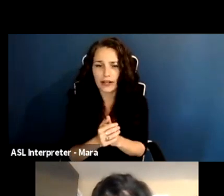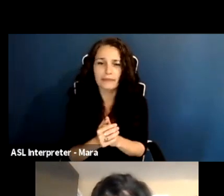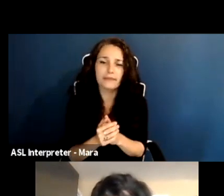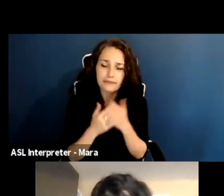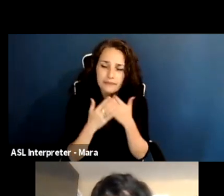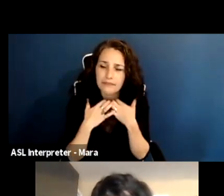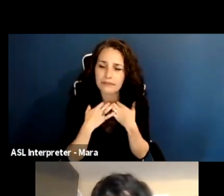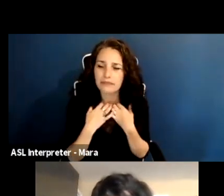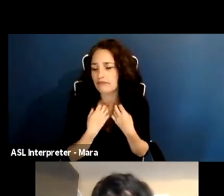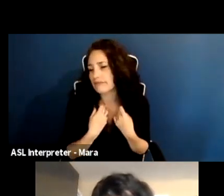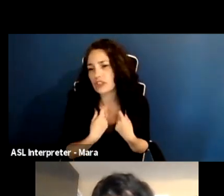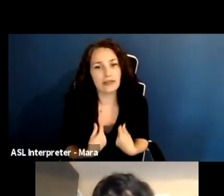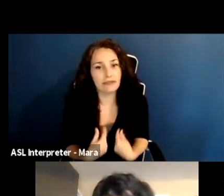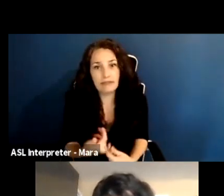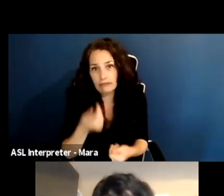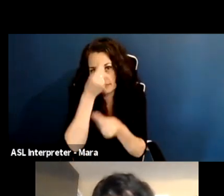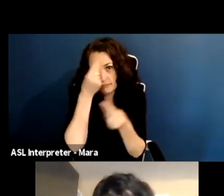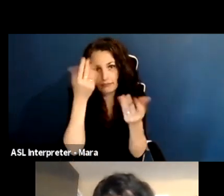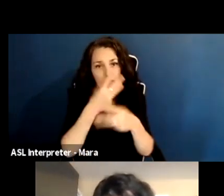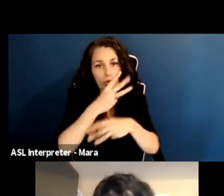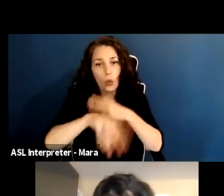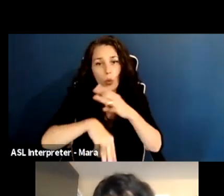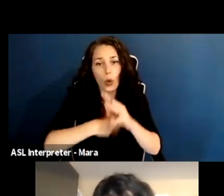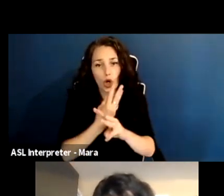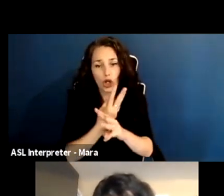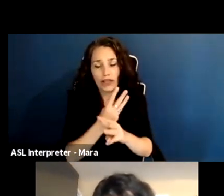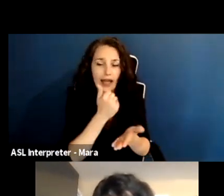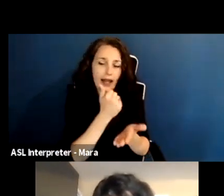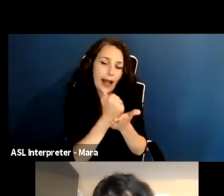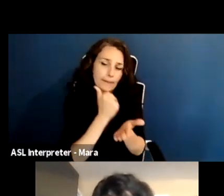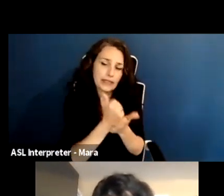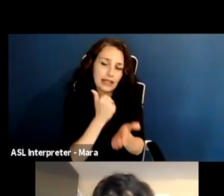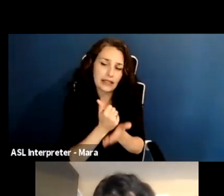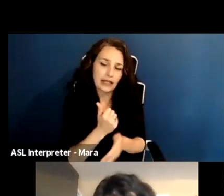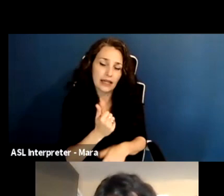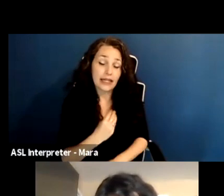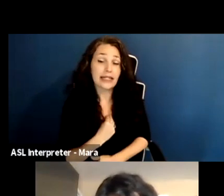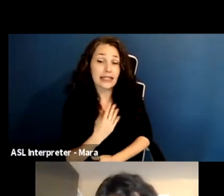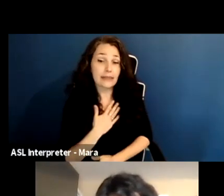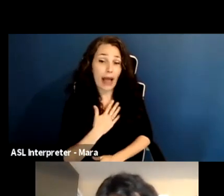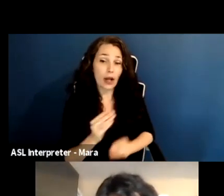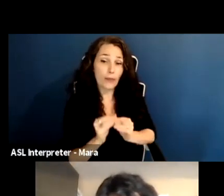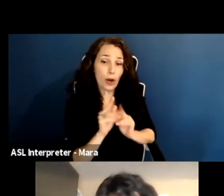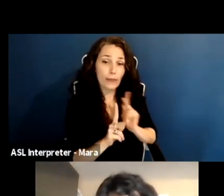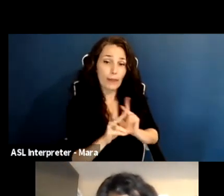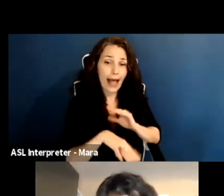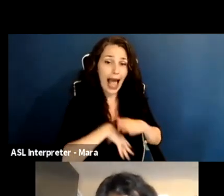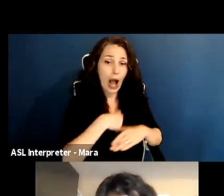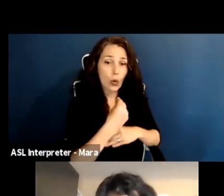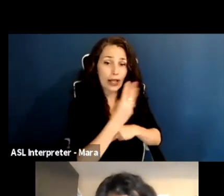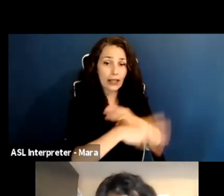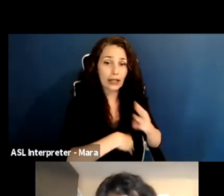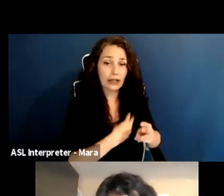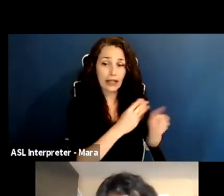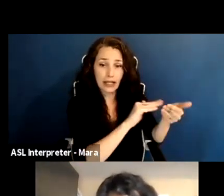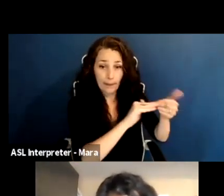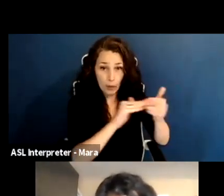in general to the world helps us not only just inspire people in our communities but just people out there in the world who are saying,